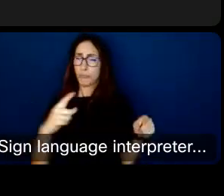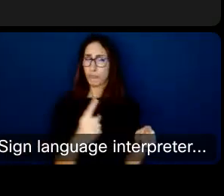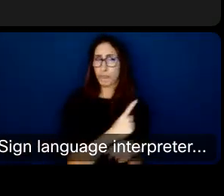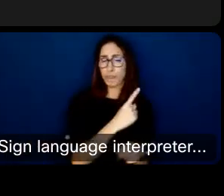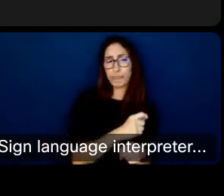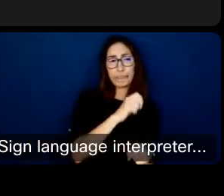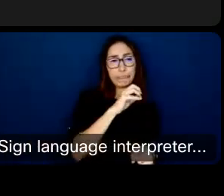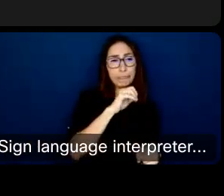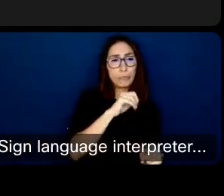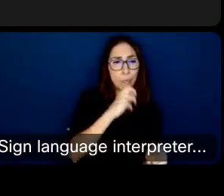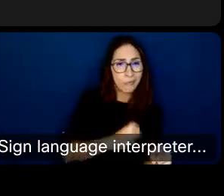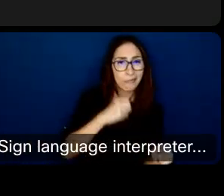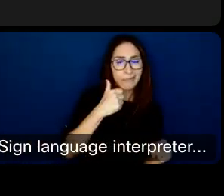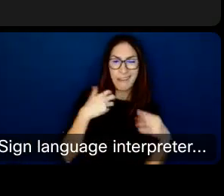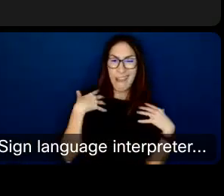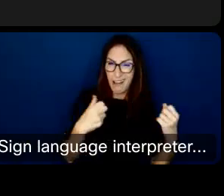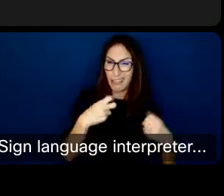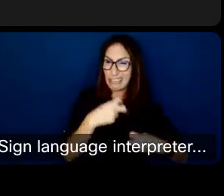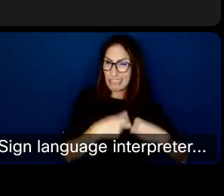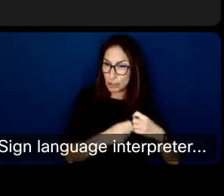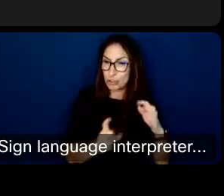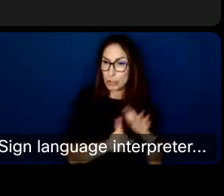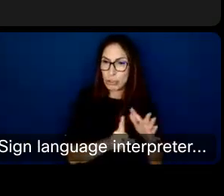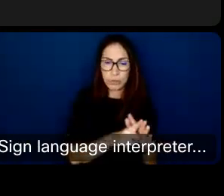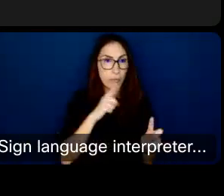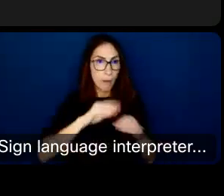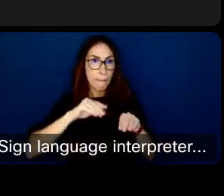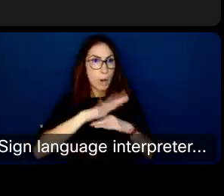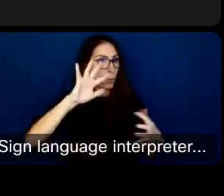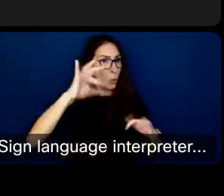chronic health conditions. So we often hear folks who are older